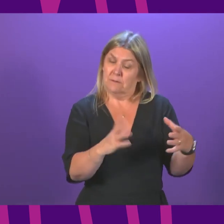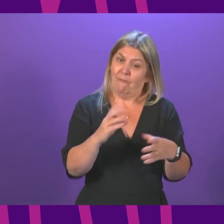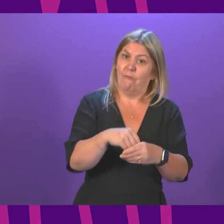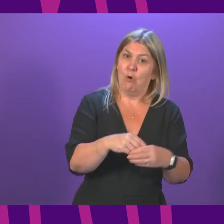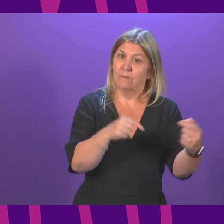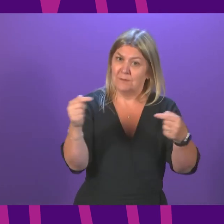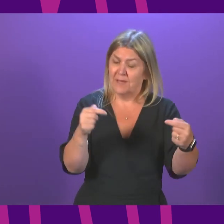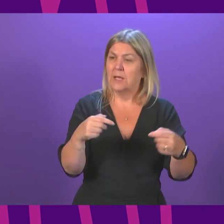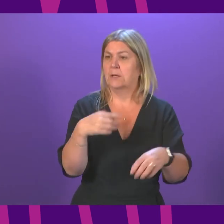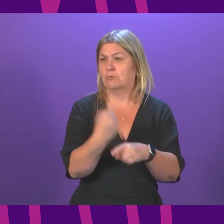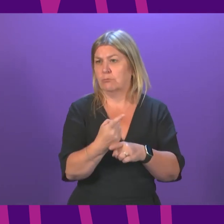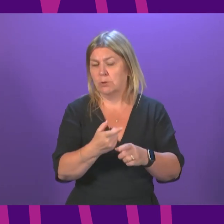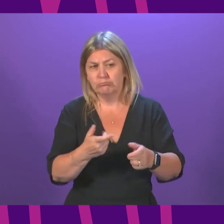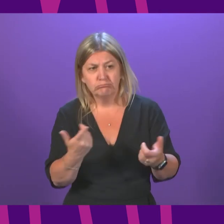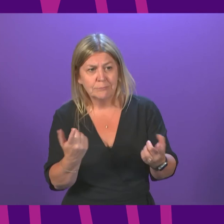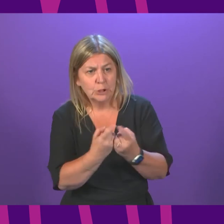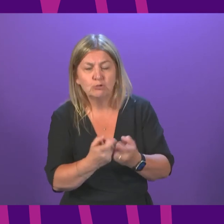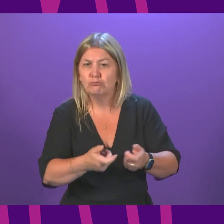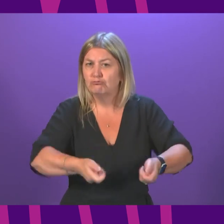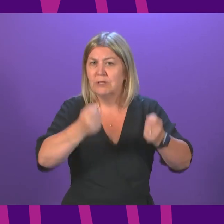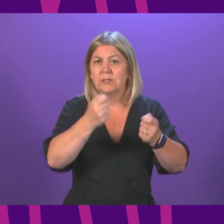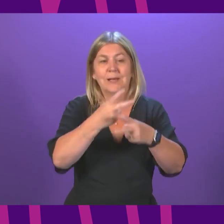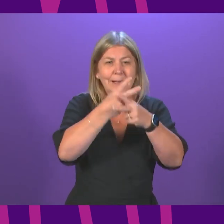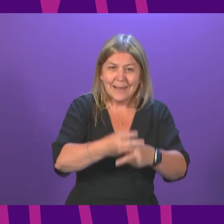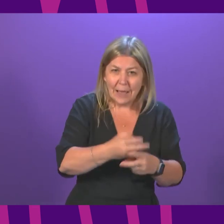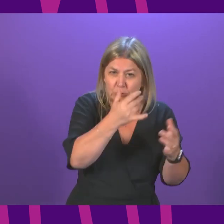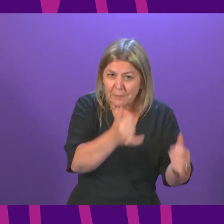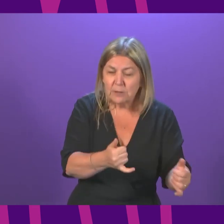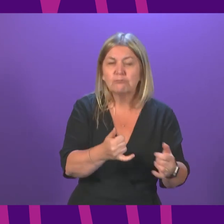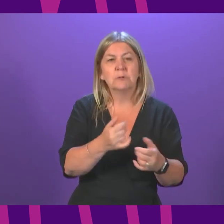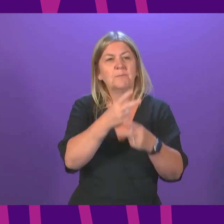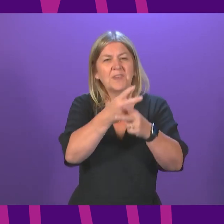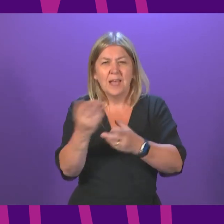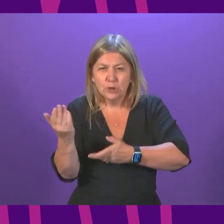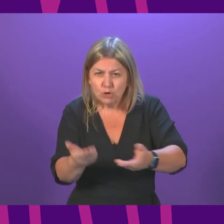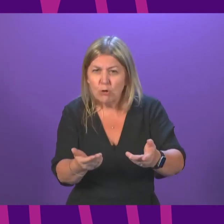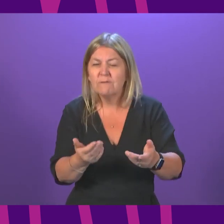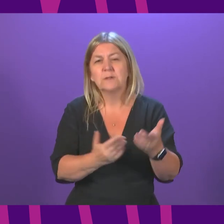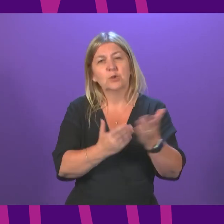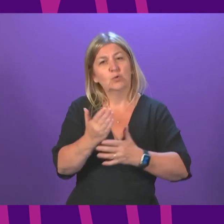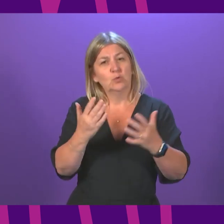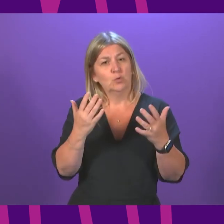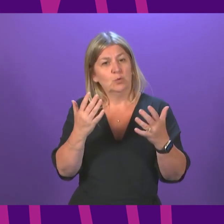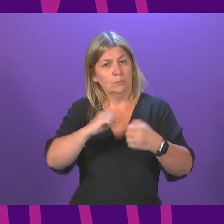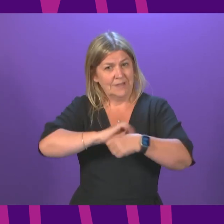primarily, First Glasgow, which I put on record is an atrocious operator that is failing the